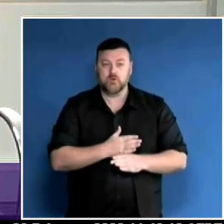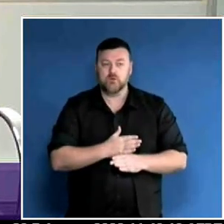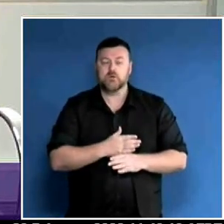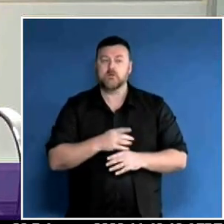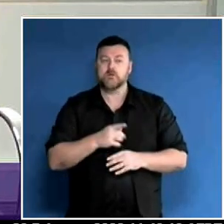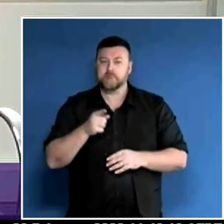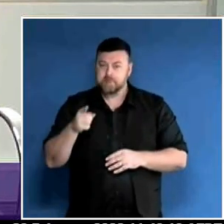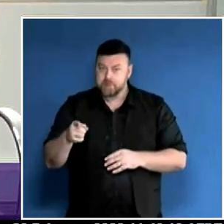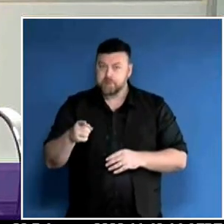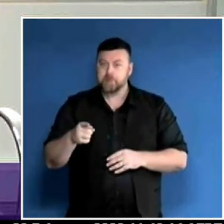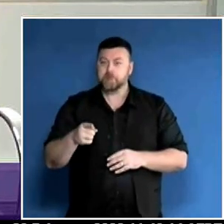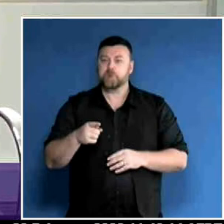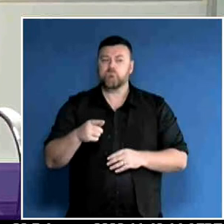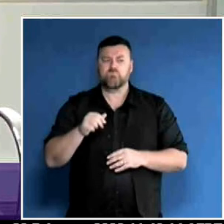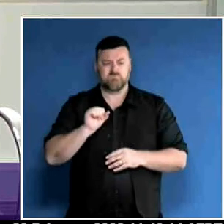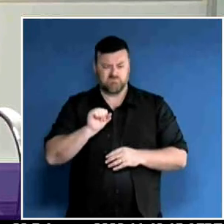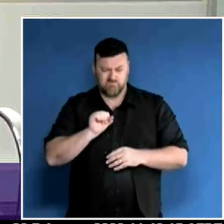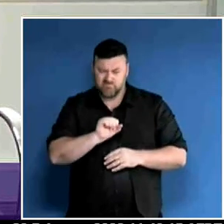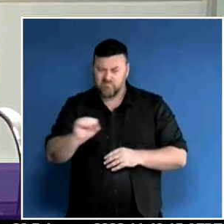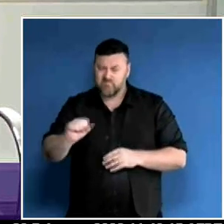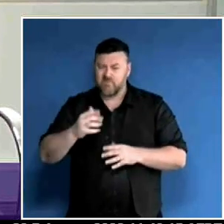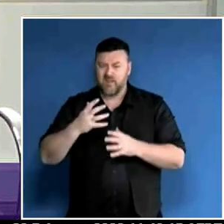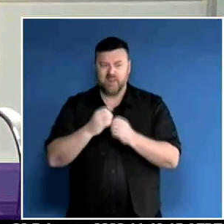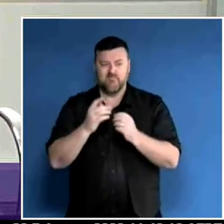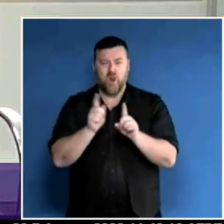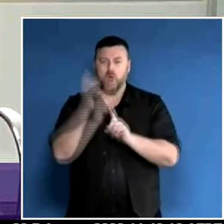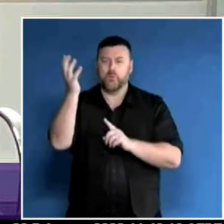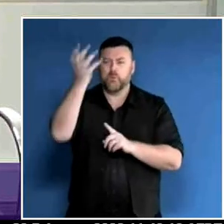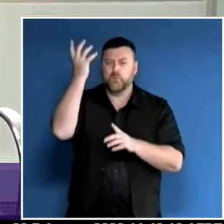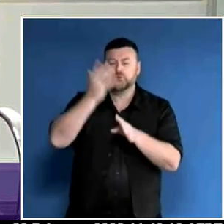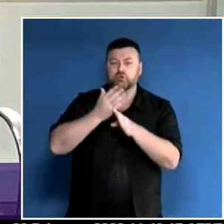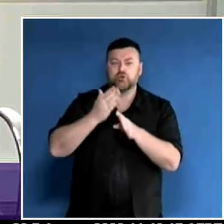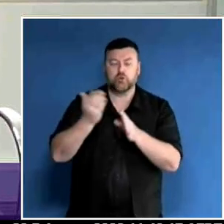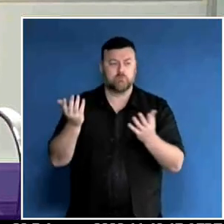So healthcare, education. They want to become teachers or lecturers.